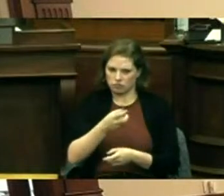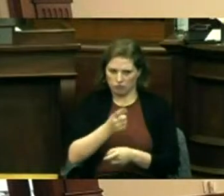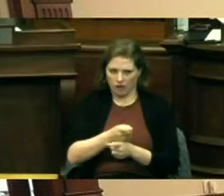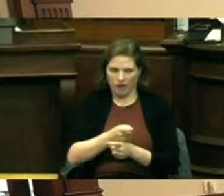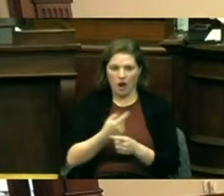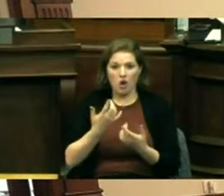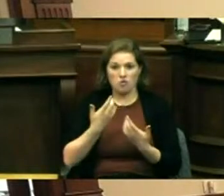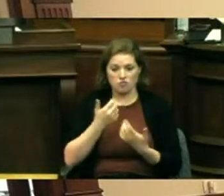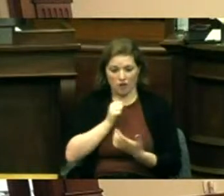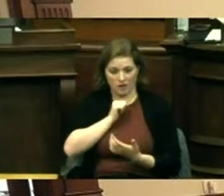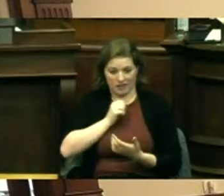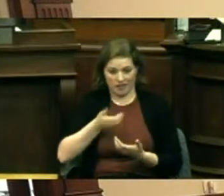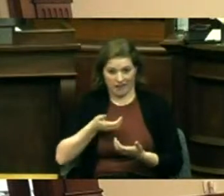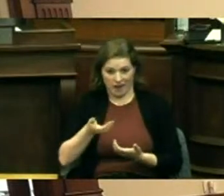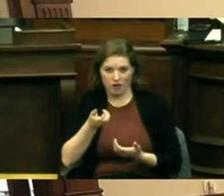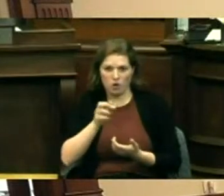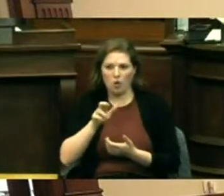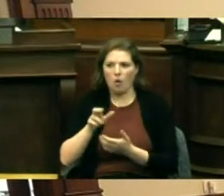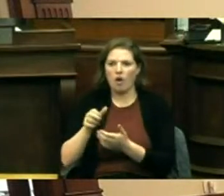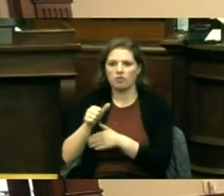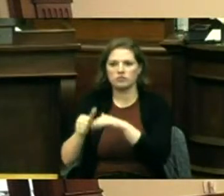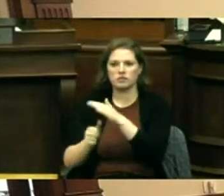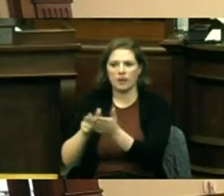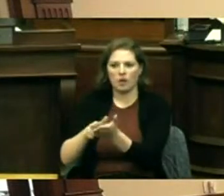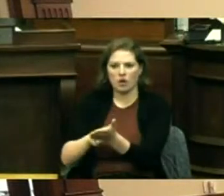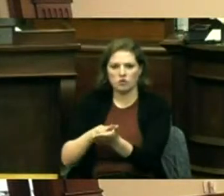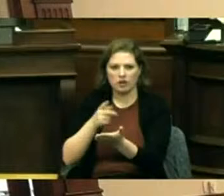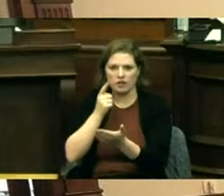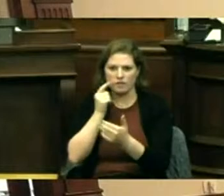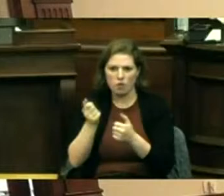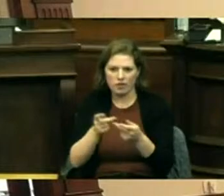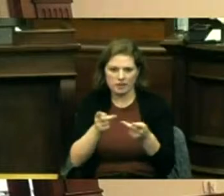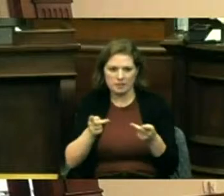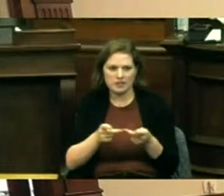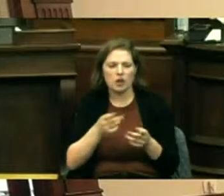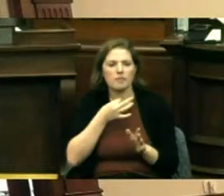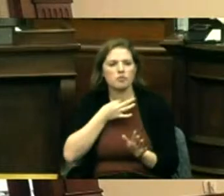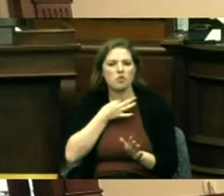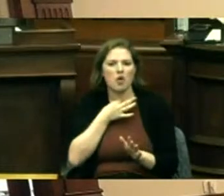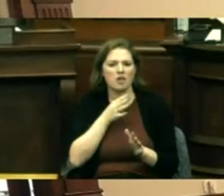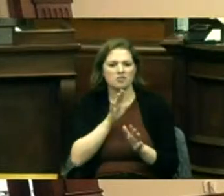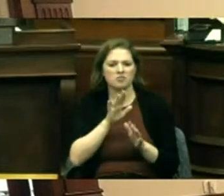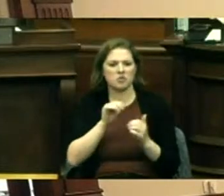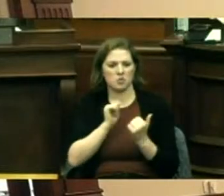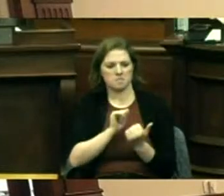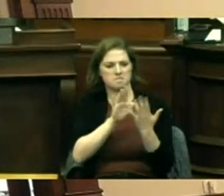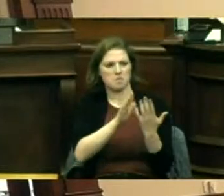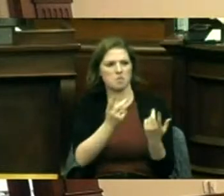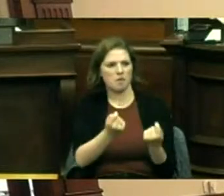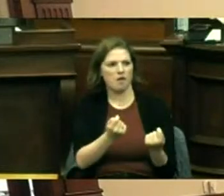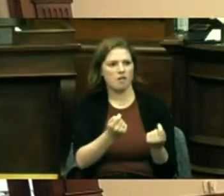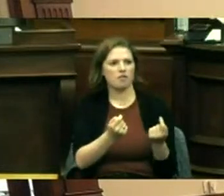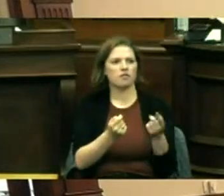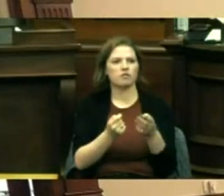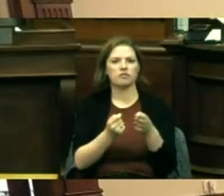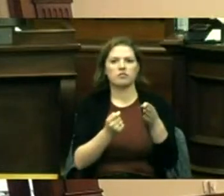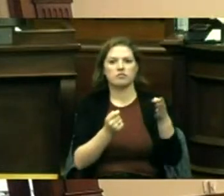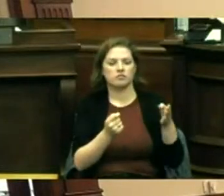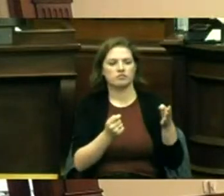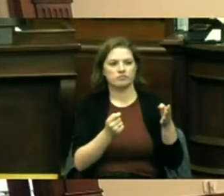that hiring is probably fairly difficult. Are we are we hiring ourselves? Are we subcontracting